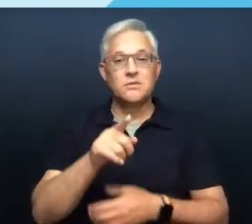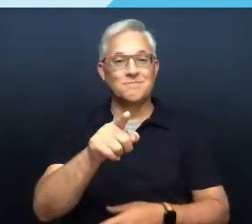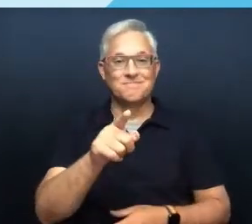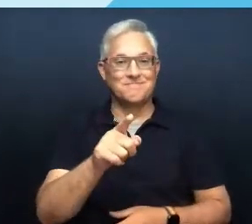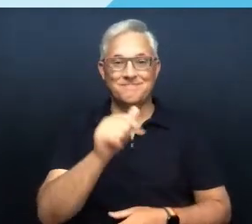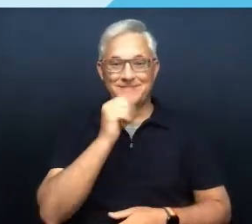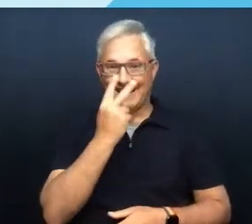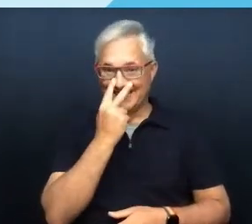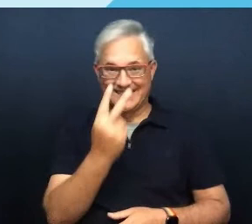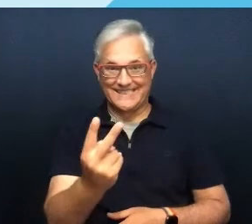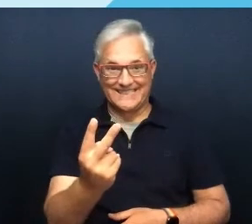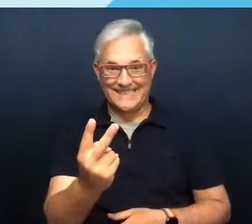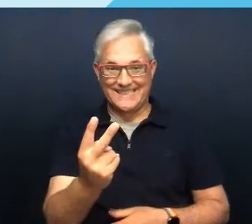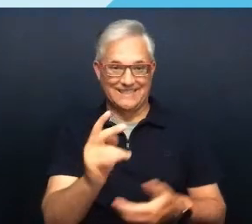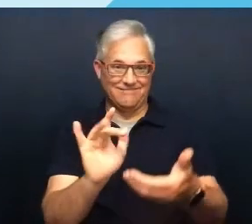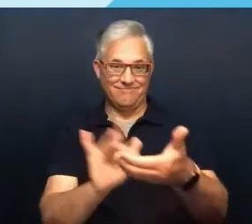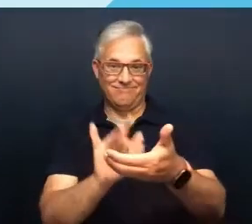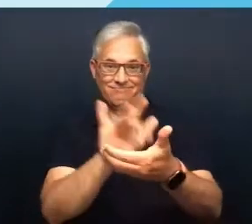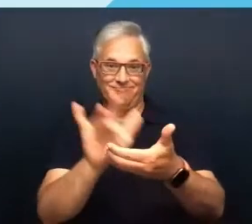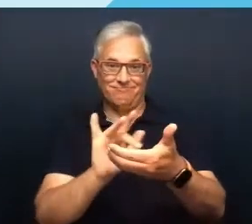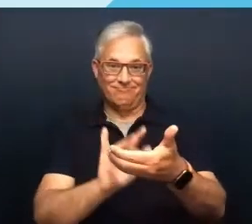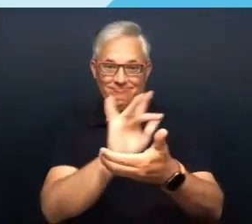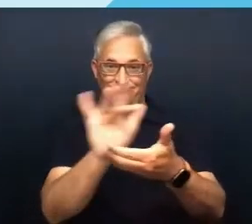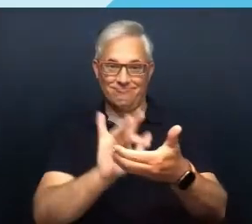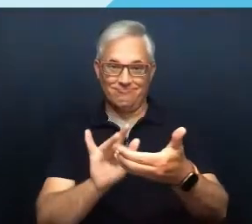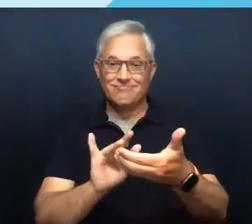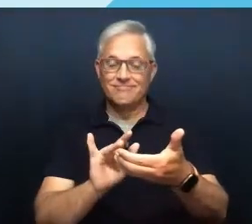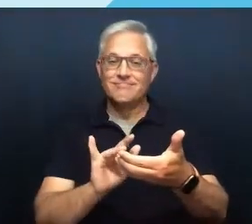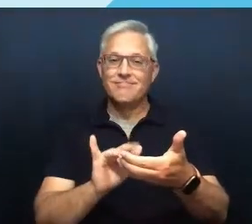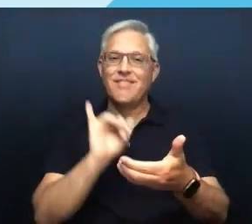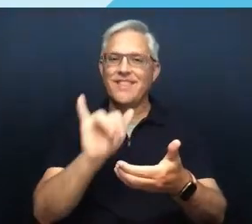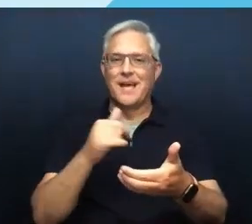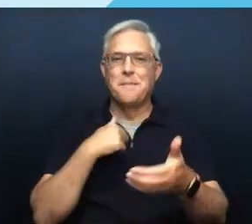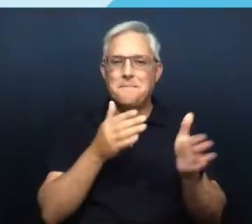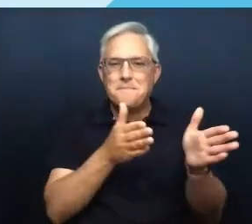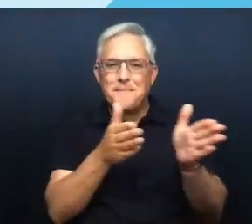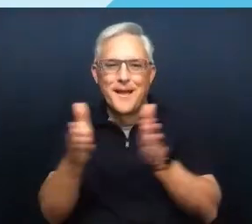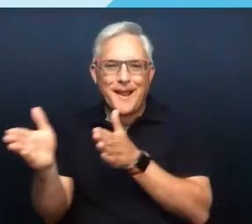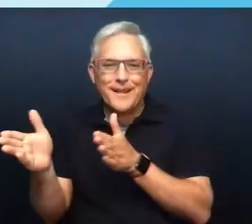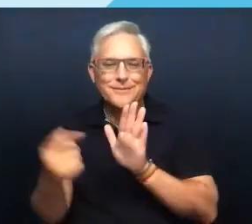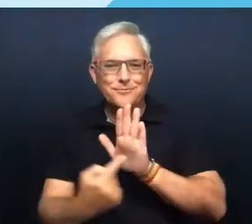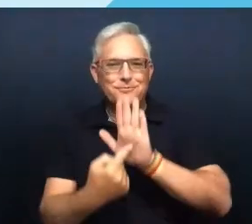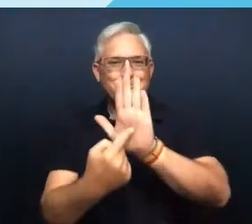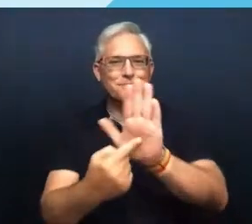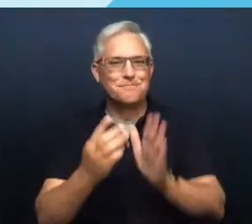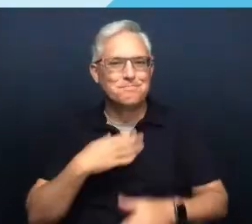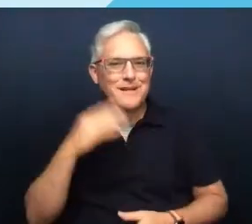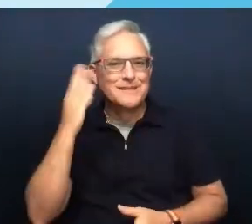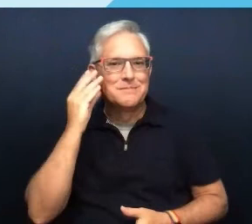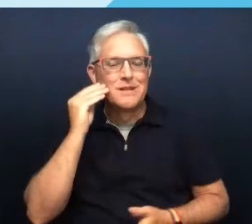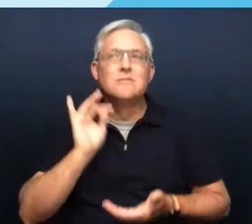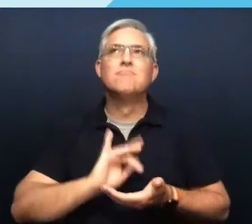was part of the plan for that but it's just demonstrating that for me, I was trying to find that back